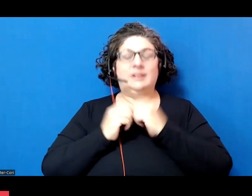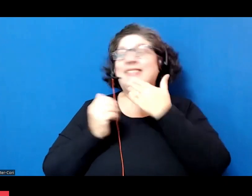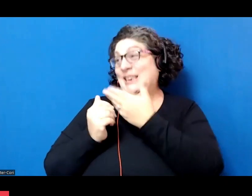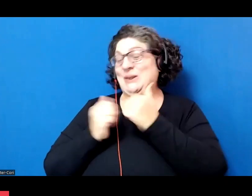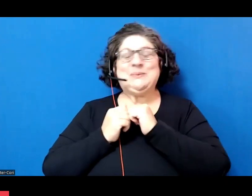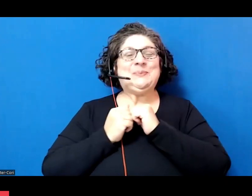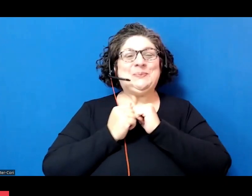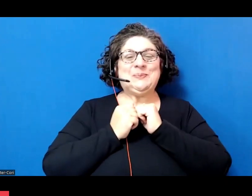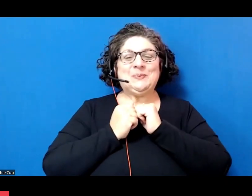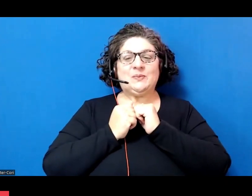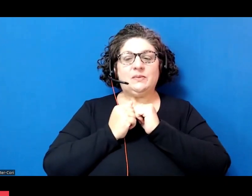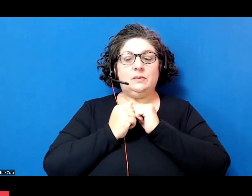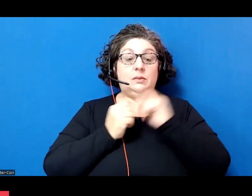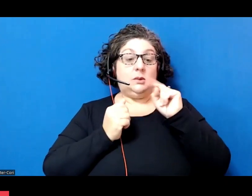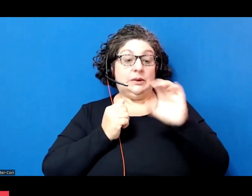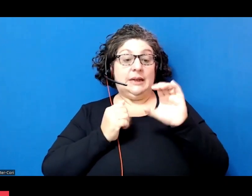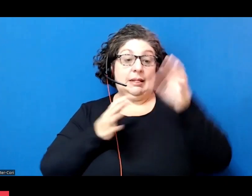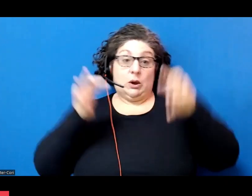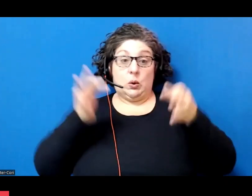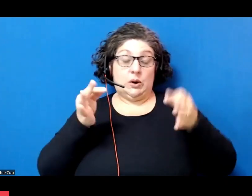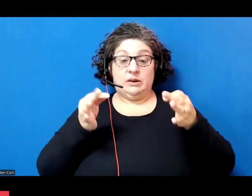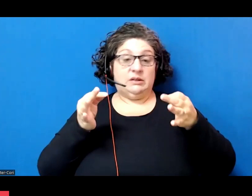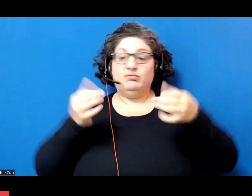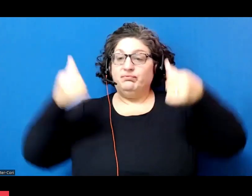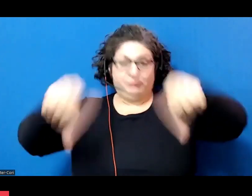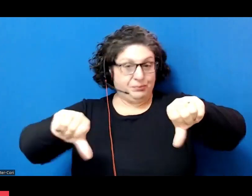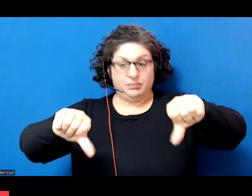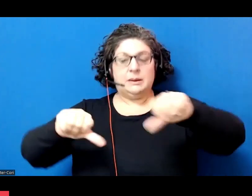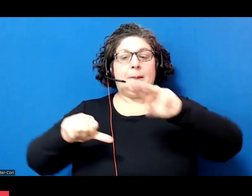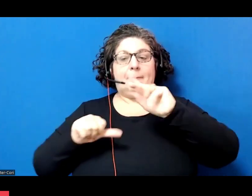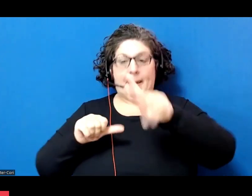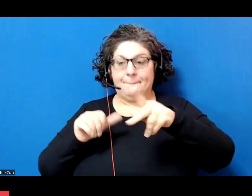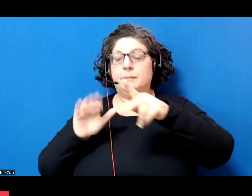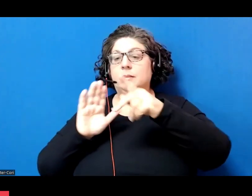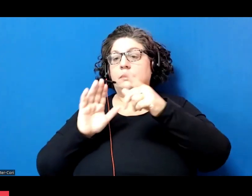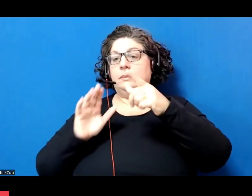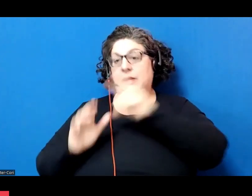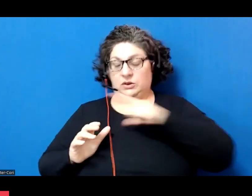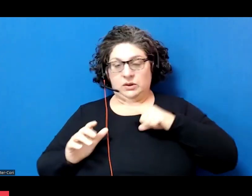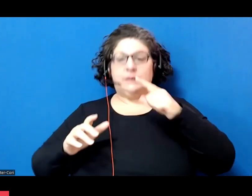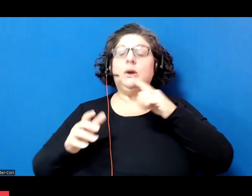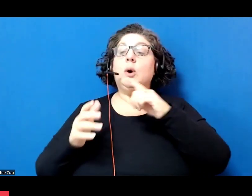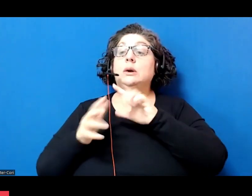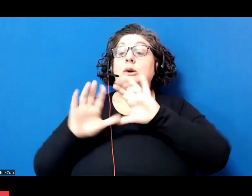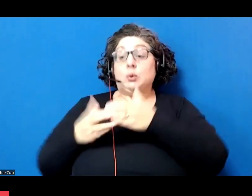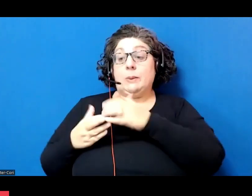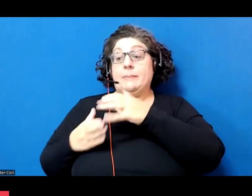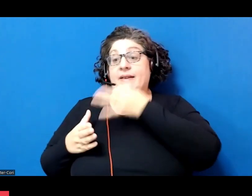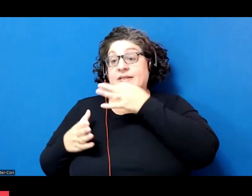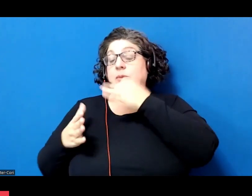So North Carolina courts struck down the legislative map and embraced one that group of experts had drawn.